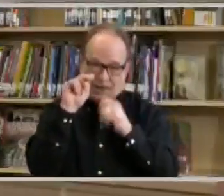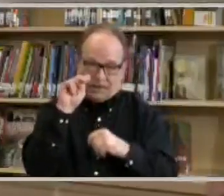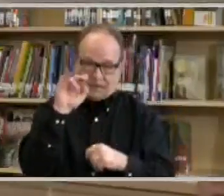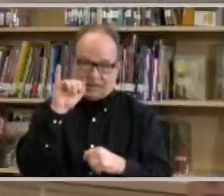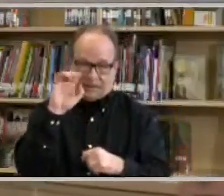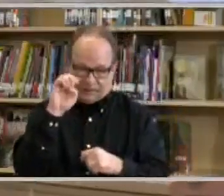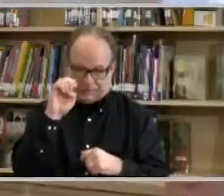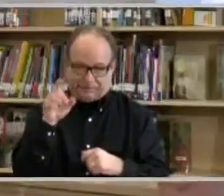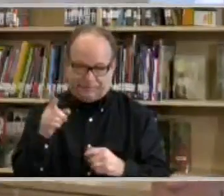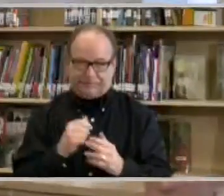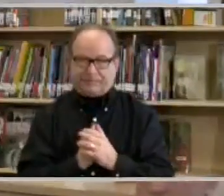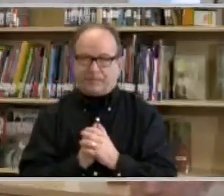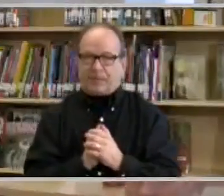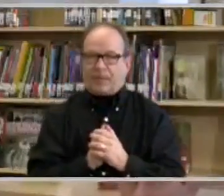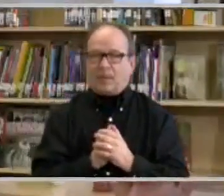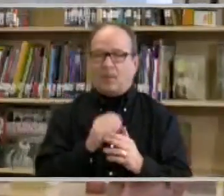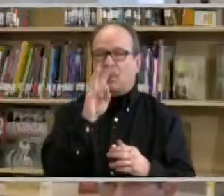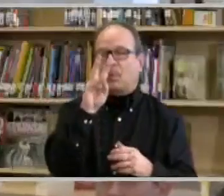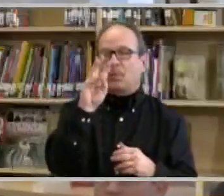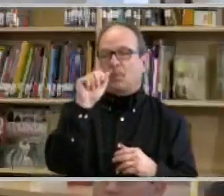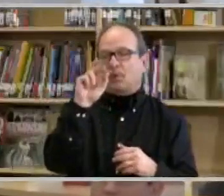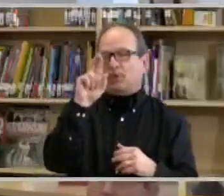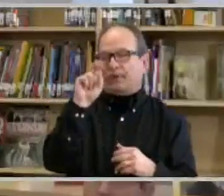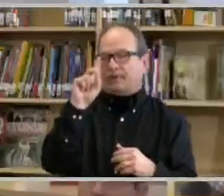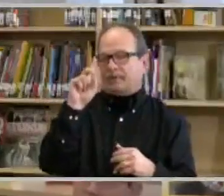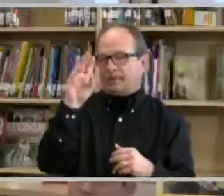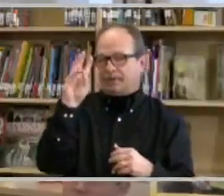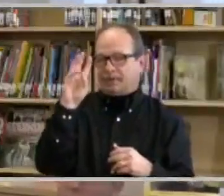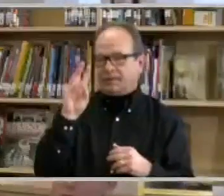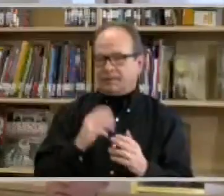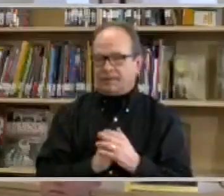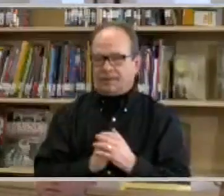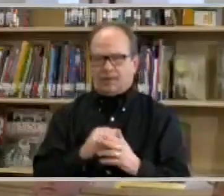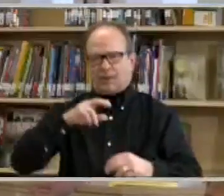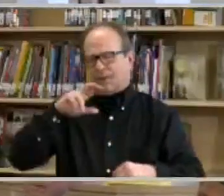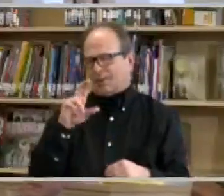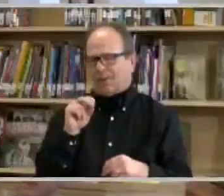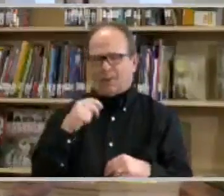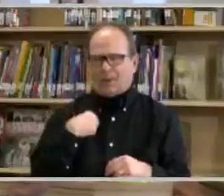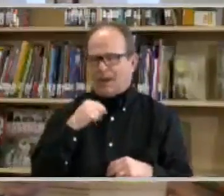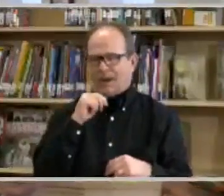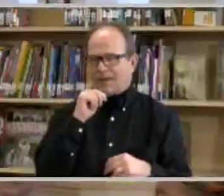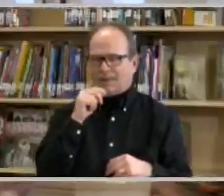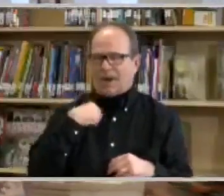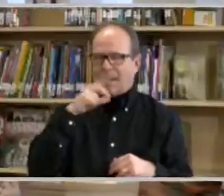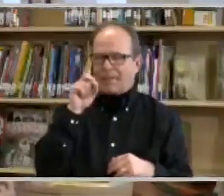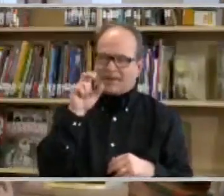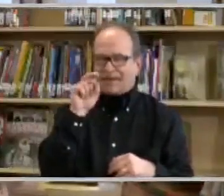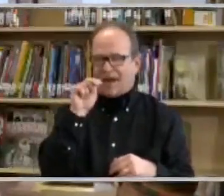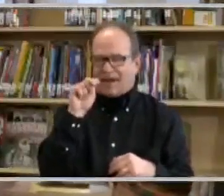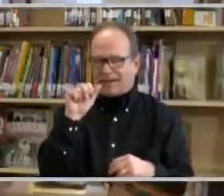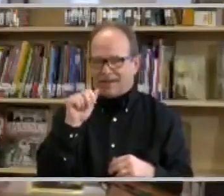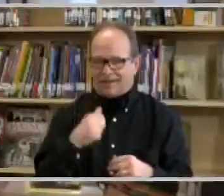ANNIE, YOU'RE ON THE LINE. HI, ANNIE, WHAT'S YOUR IDEA?